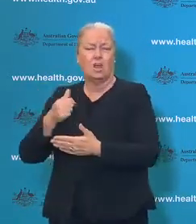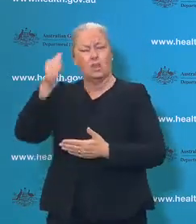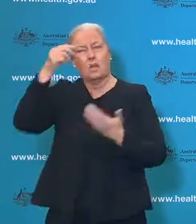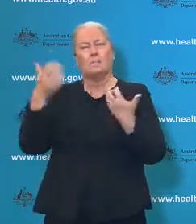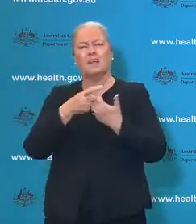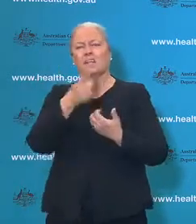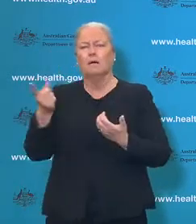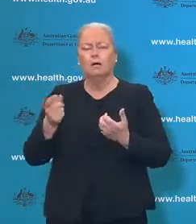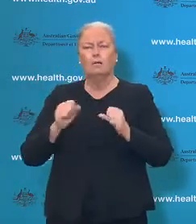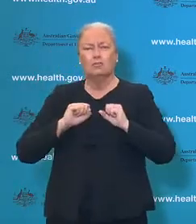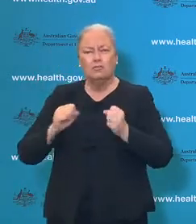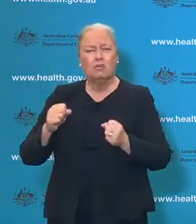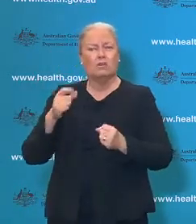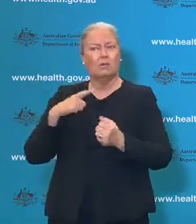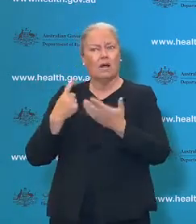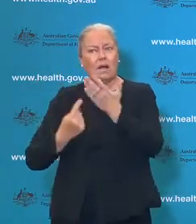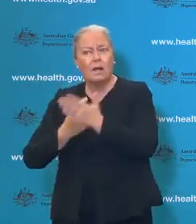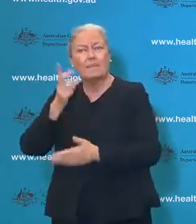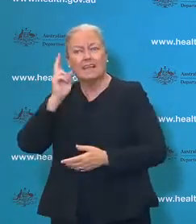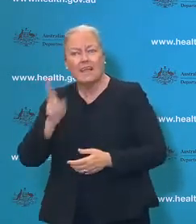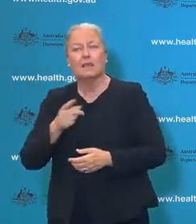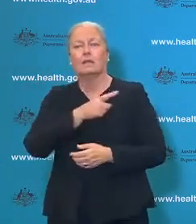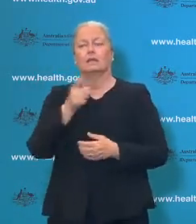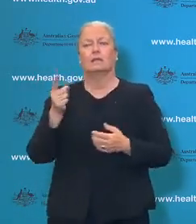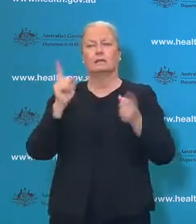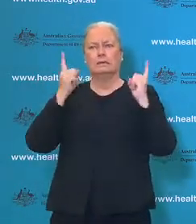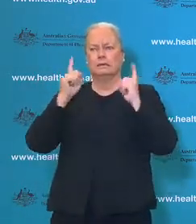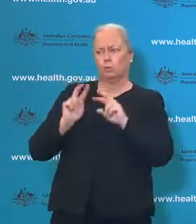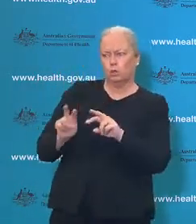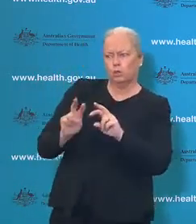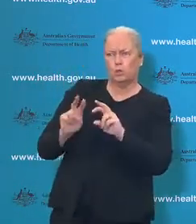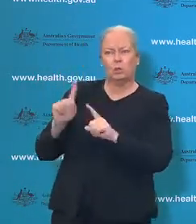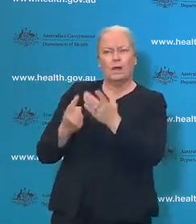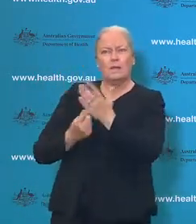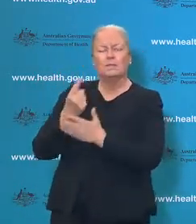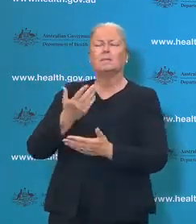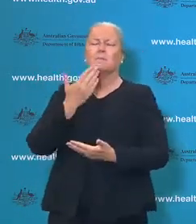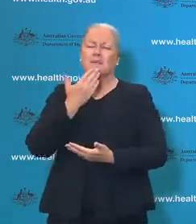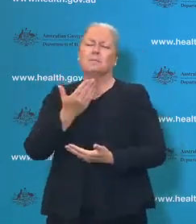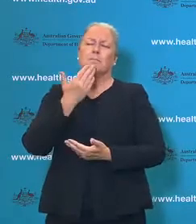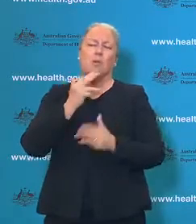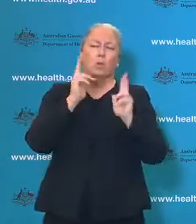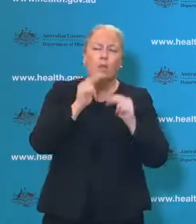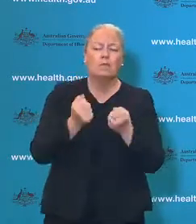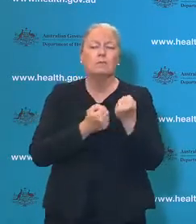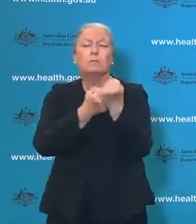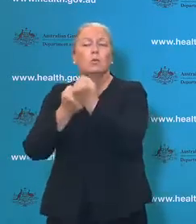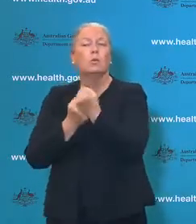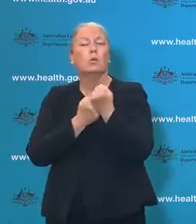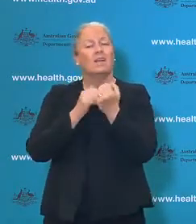causing a great deal of concern and distress. Please continue to look after each other please know that the rest of Australia